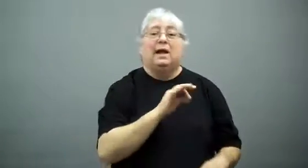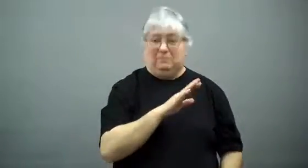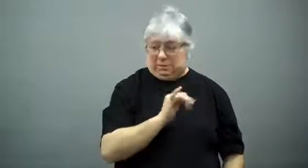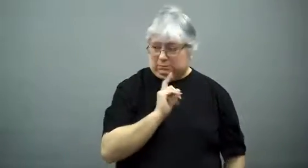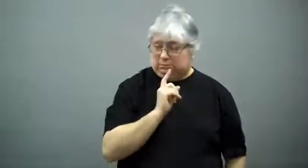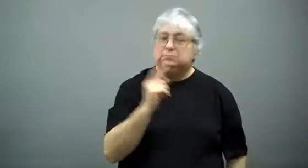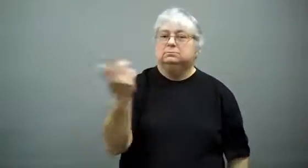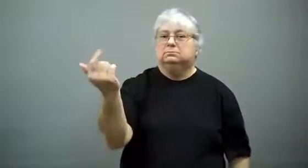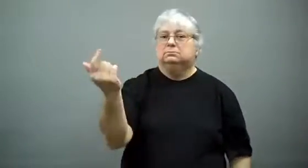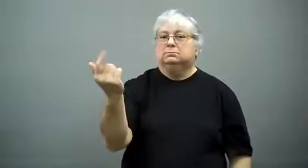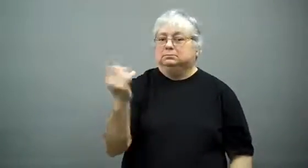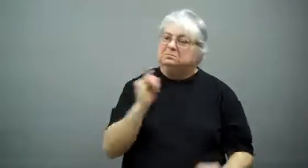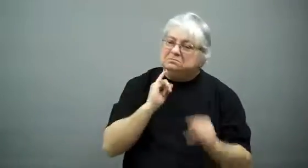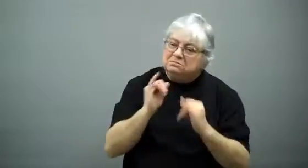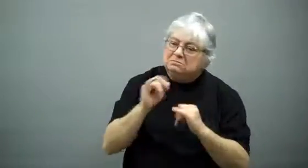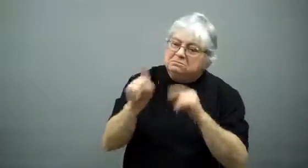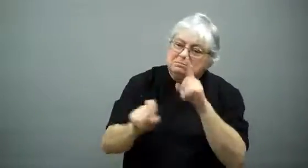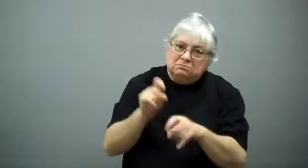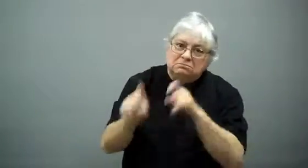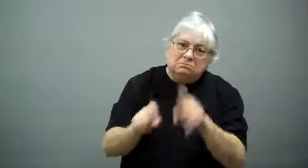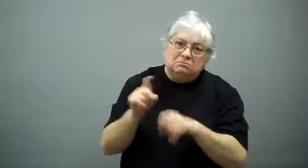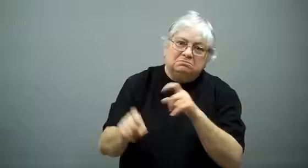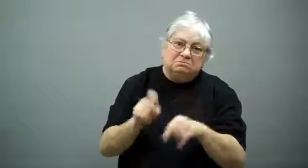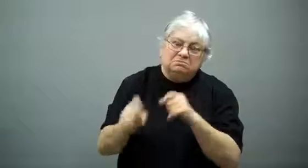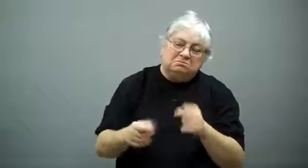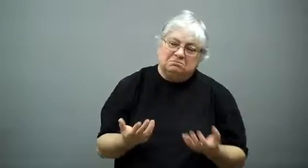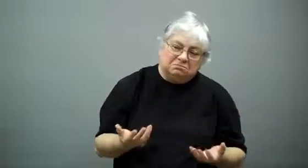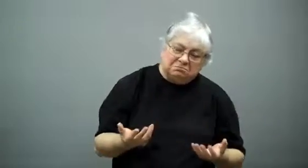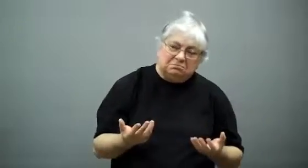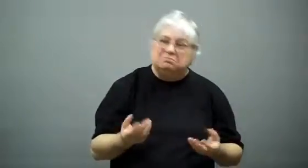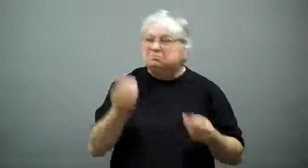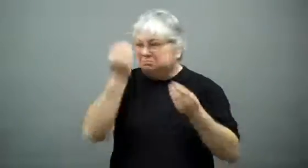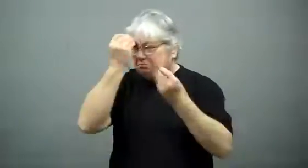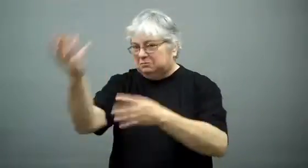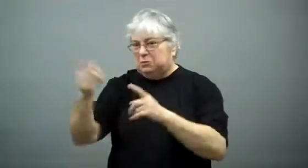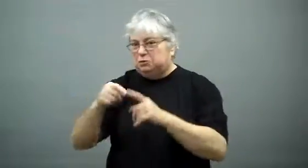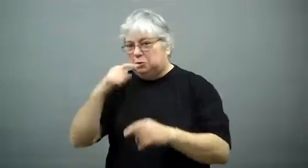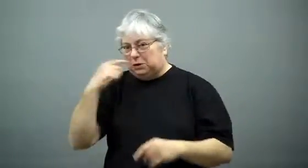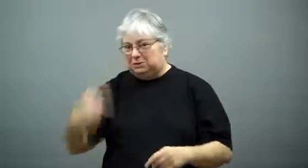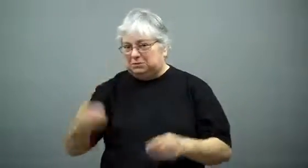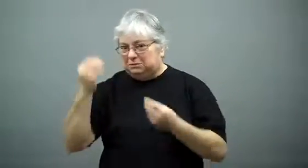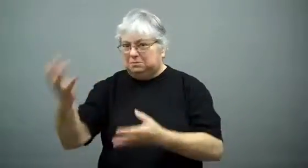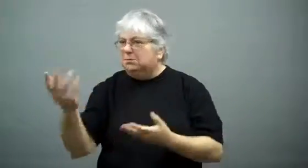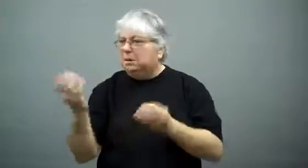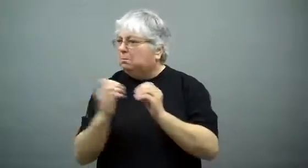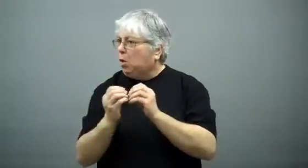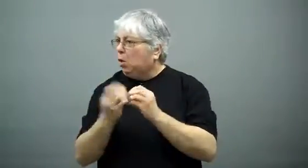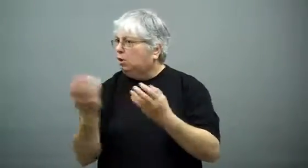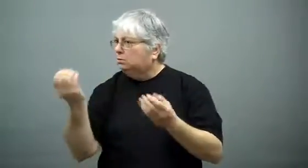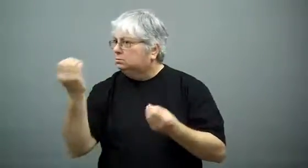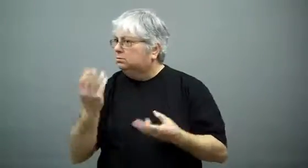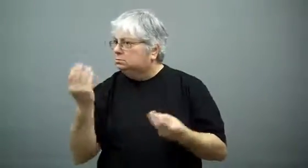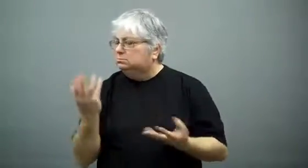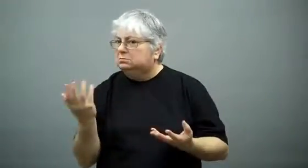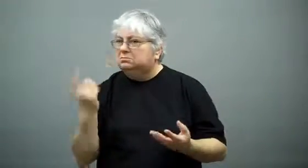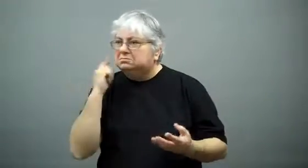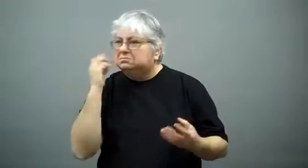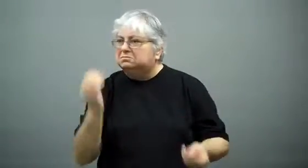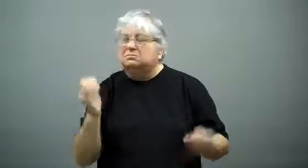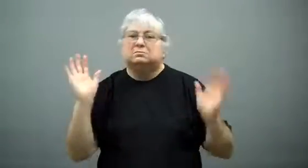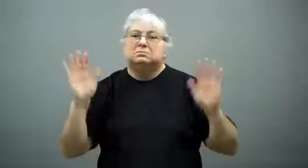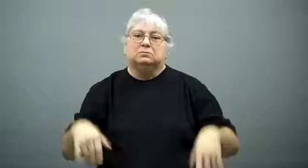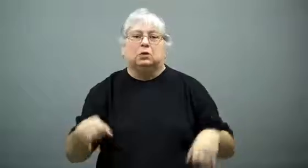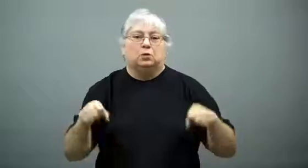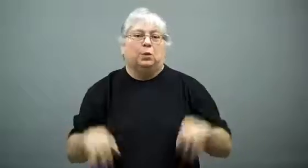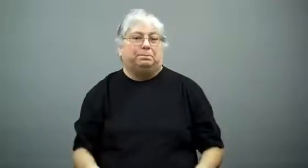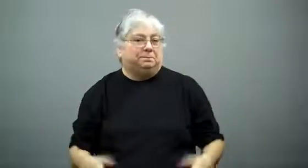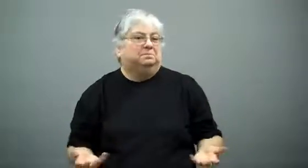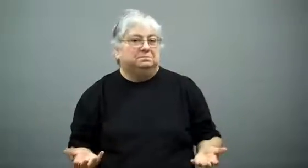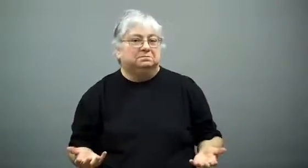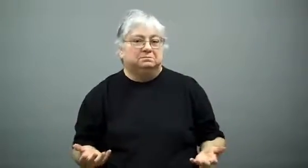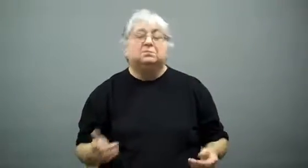The FBI questioned him.